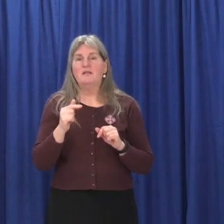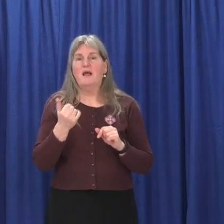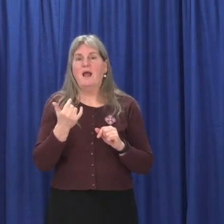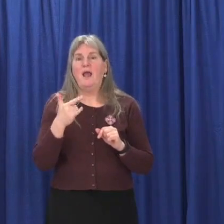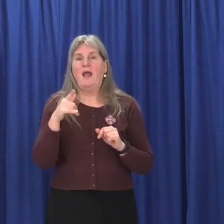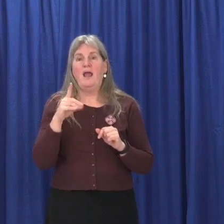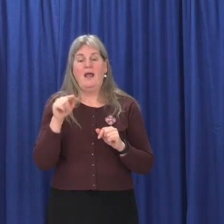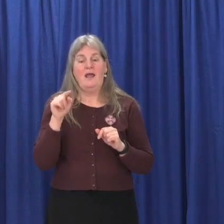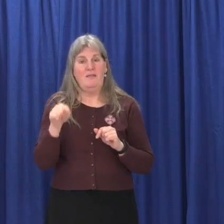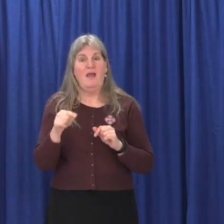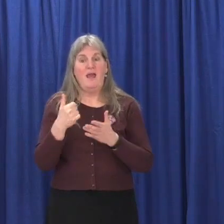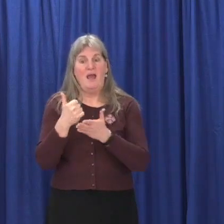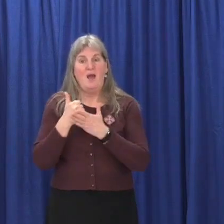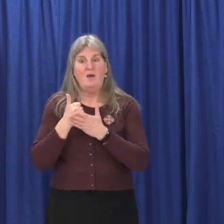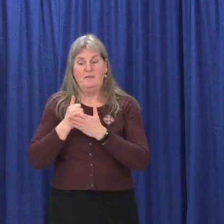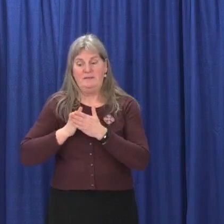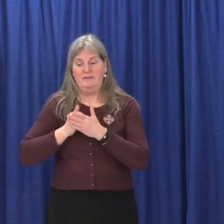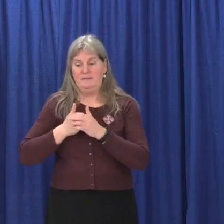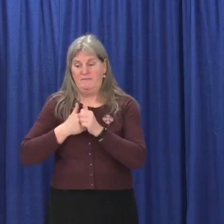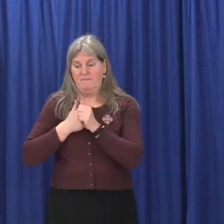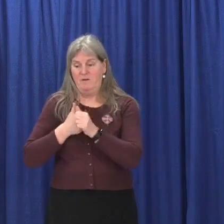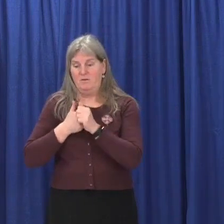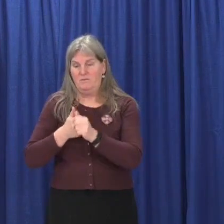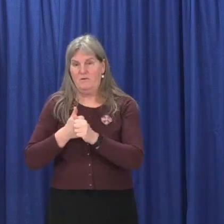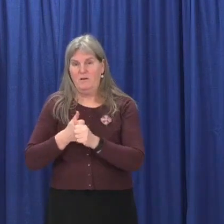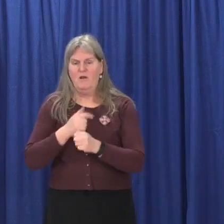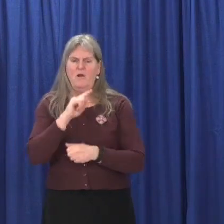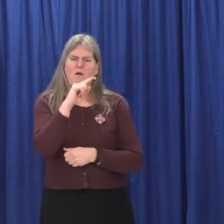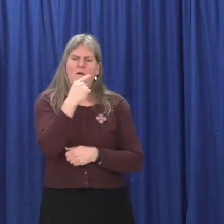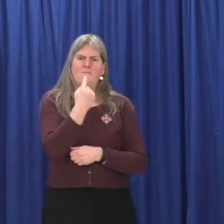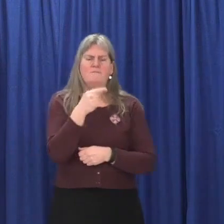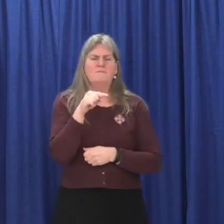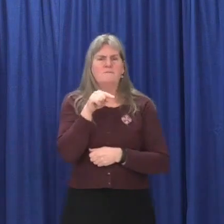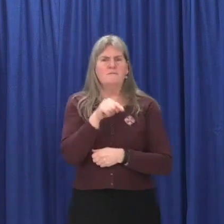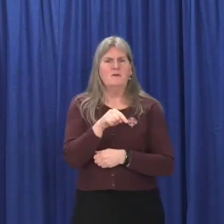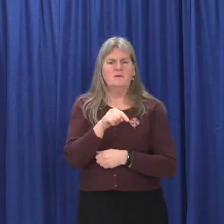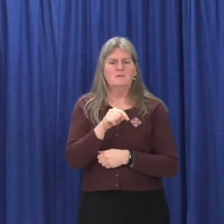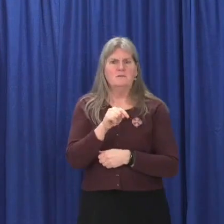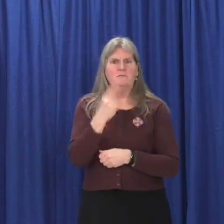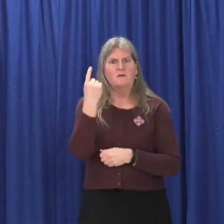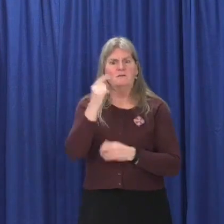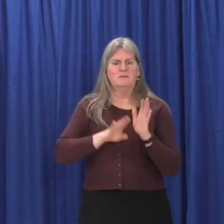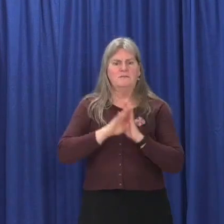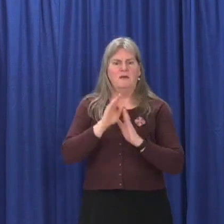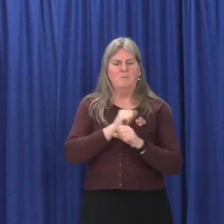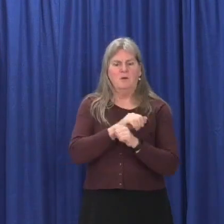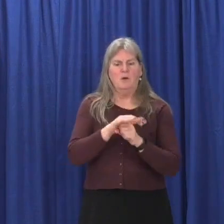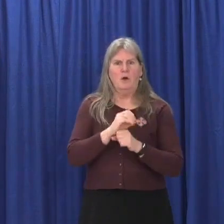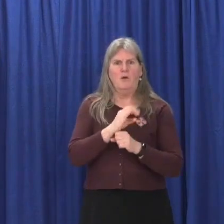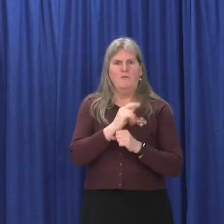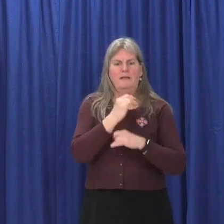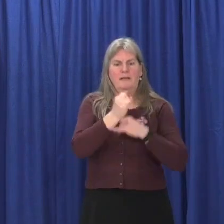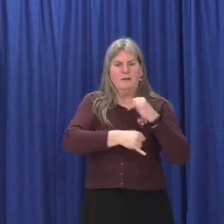guiding document and you think about what we knew about Omic-- sorry, about COVID at that time, internationally, you know,